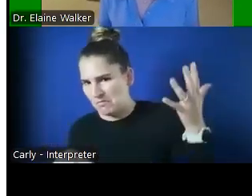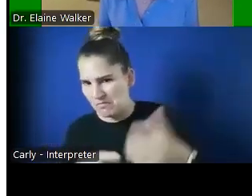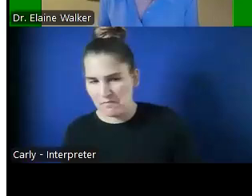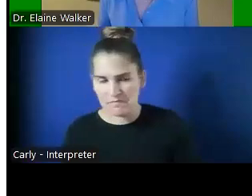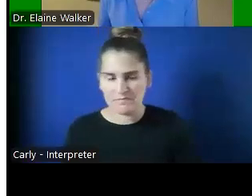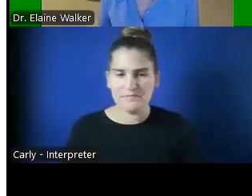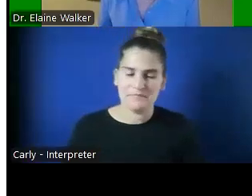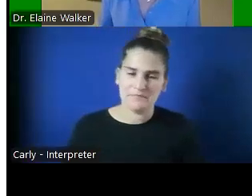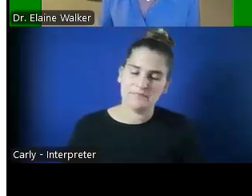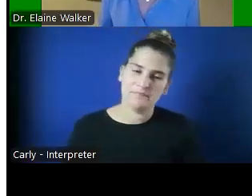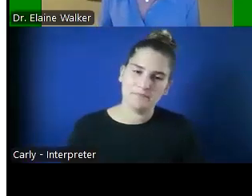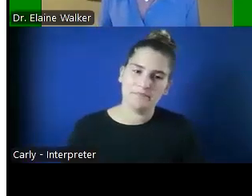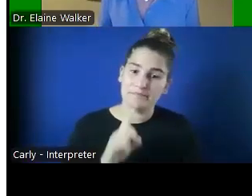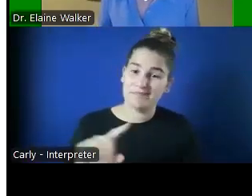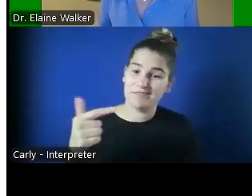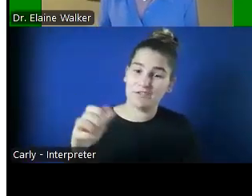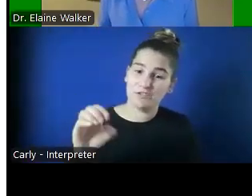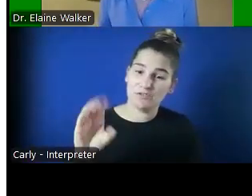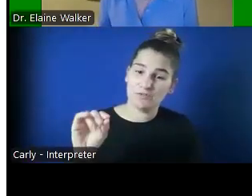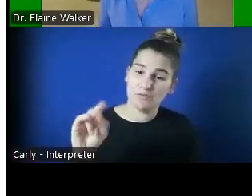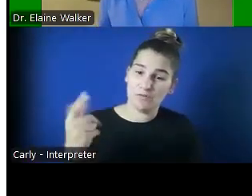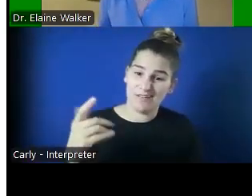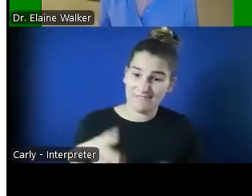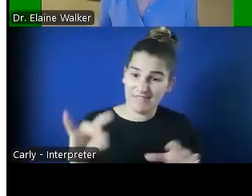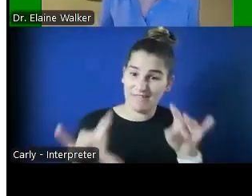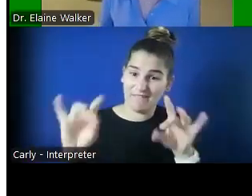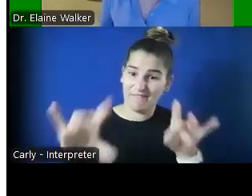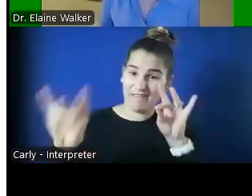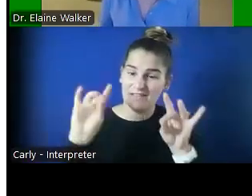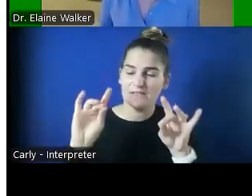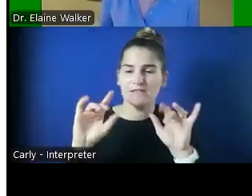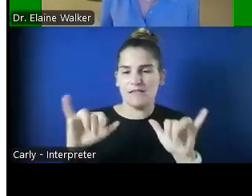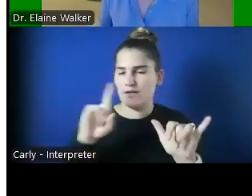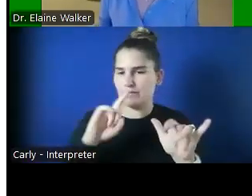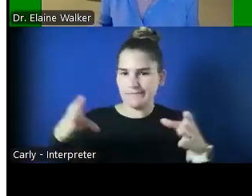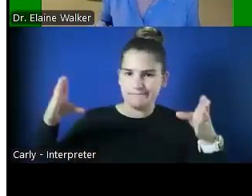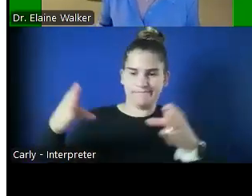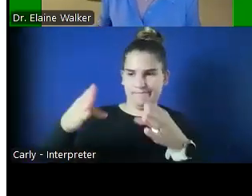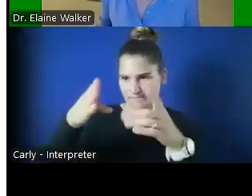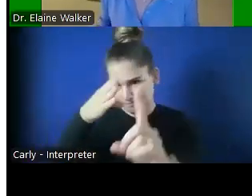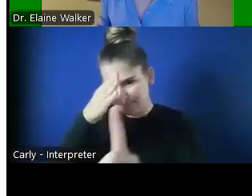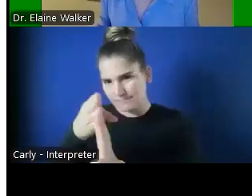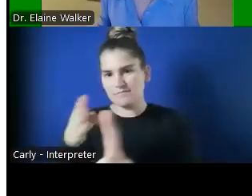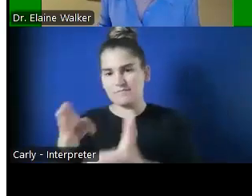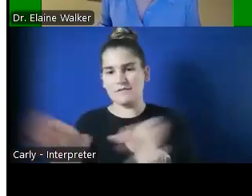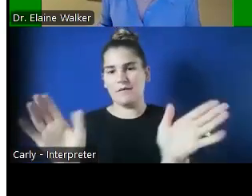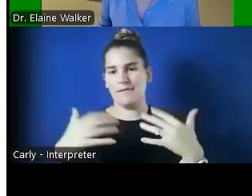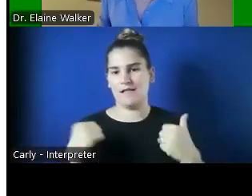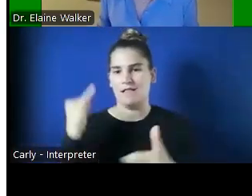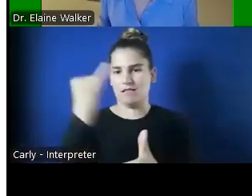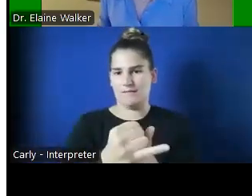respects the geocoding findings are pointing to Public Health interventions and their importance